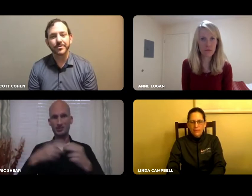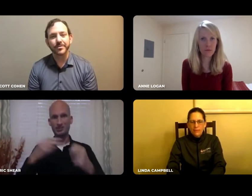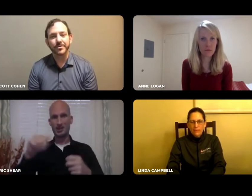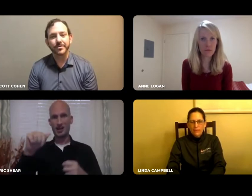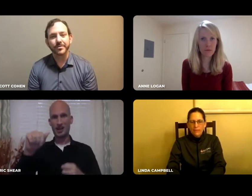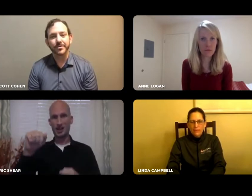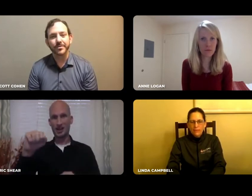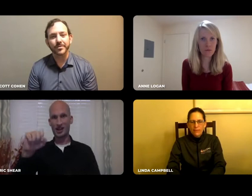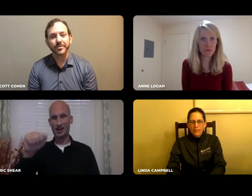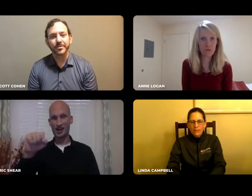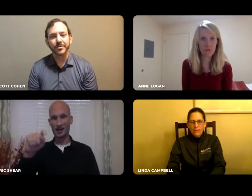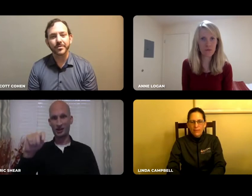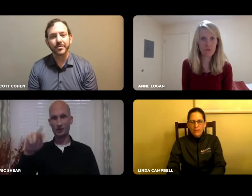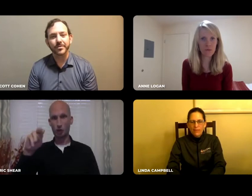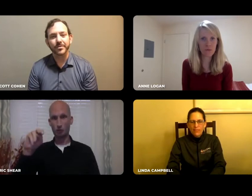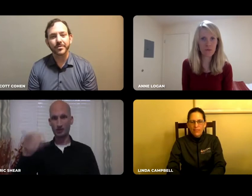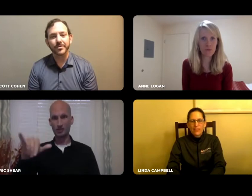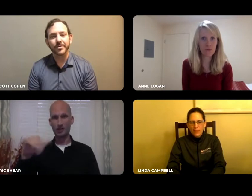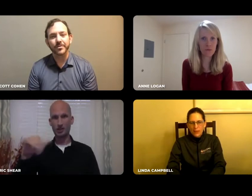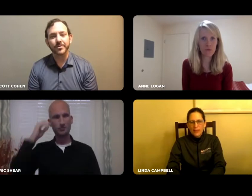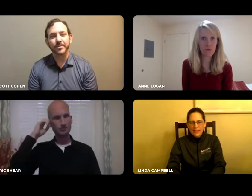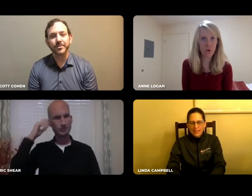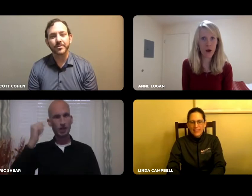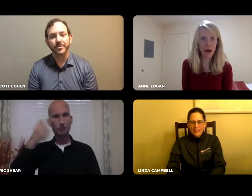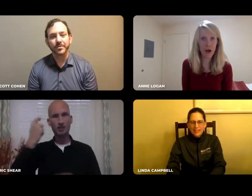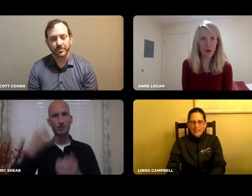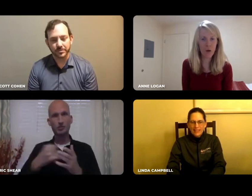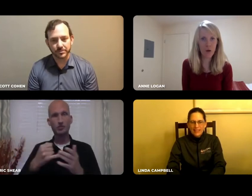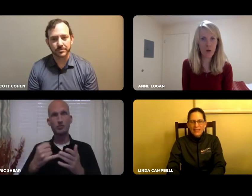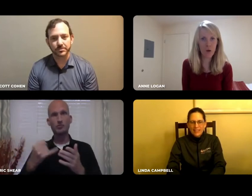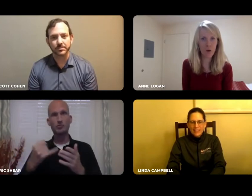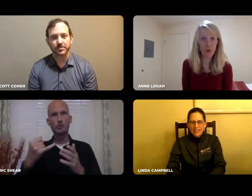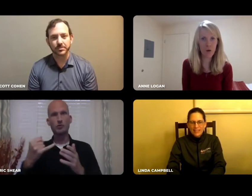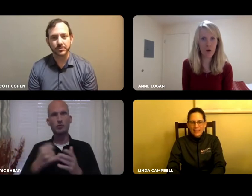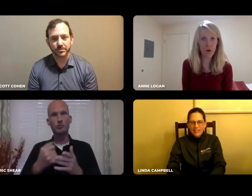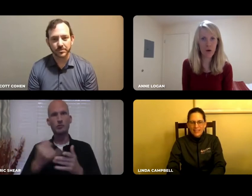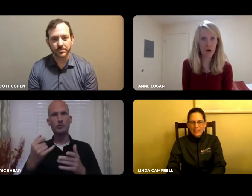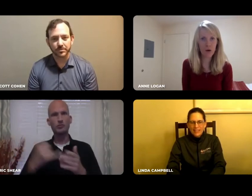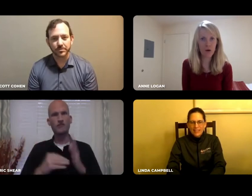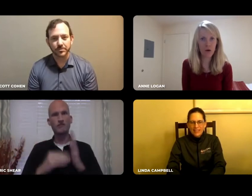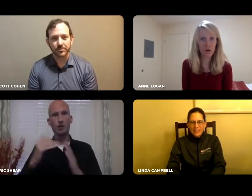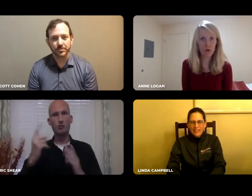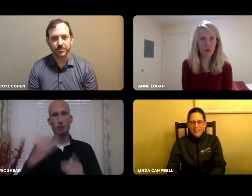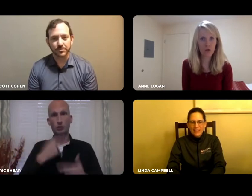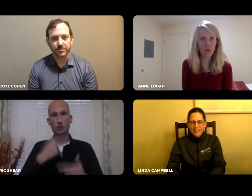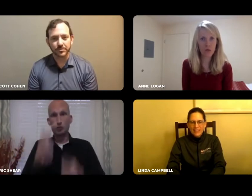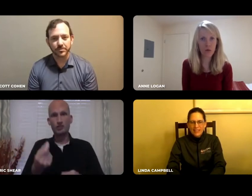focused on astronomy and physics.